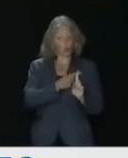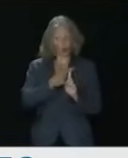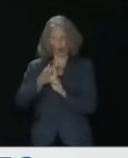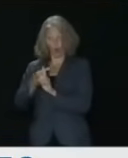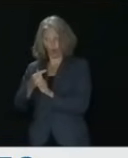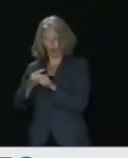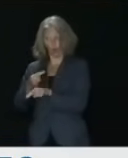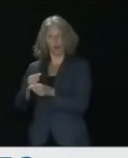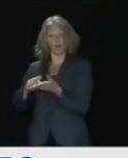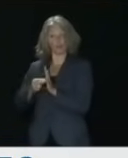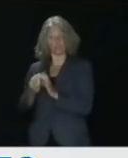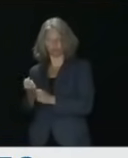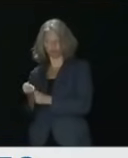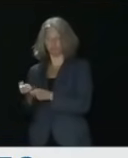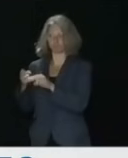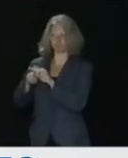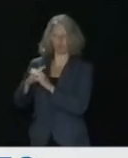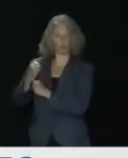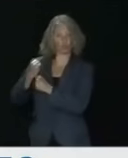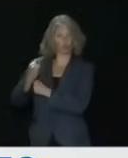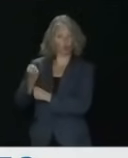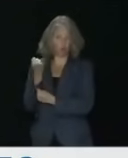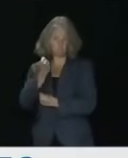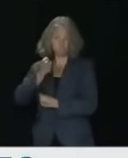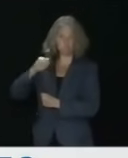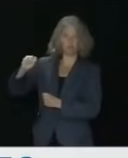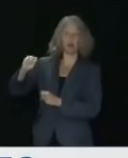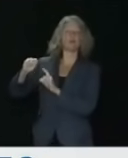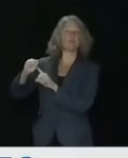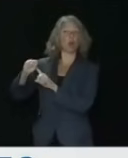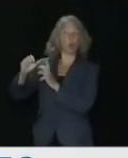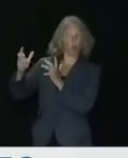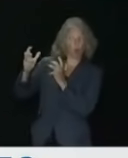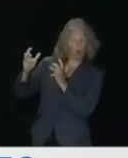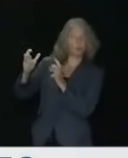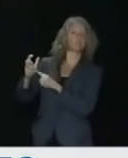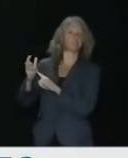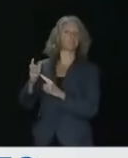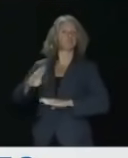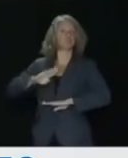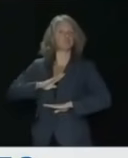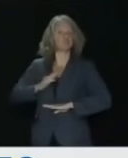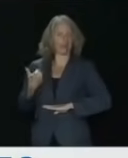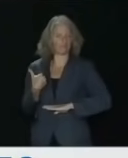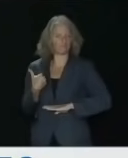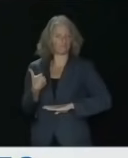SO THAT BOOSTING RESPONSE THAT YOU WANT TO SEE, IS VERY MUCH